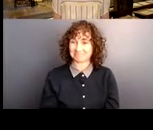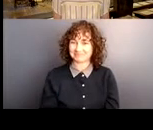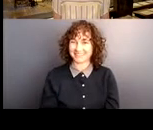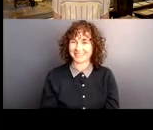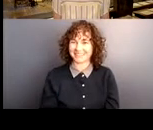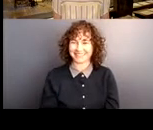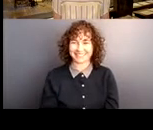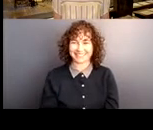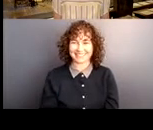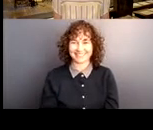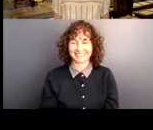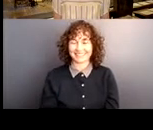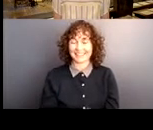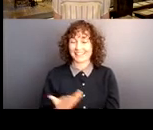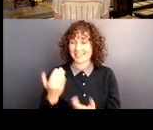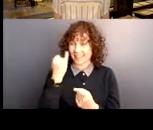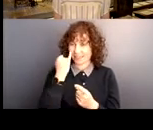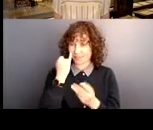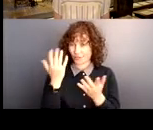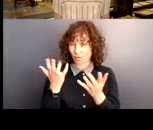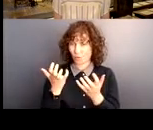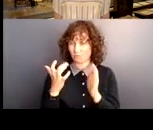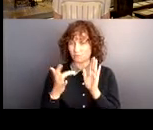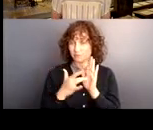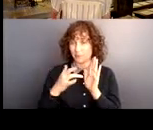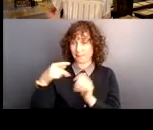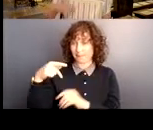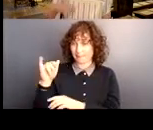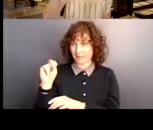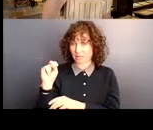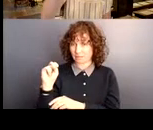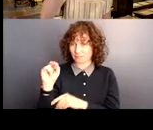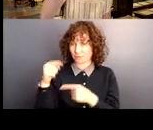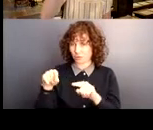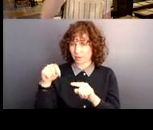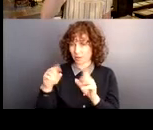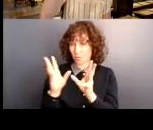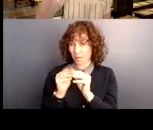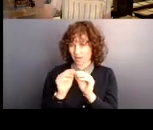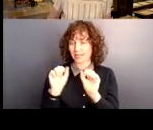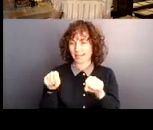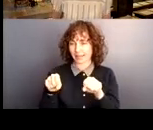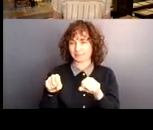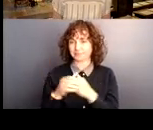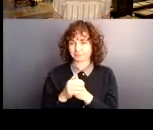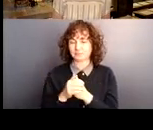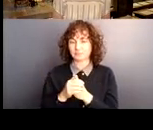If you would like to pin Laura throughout the webinar you can do the participants tab.